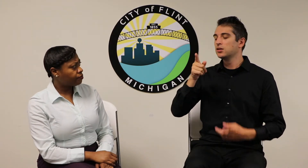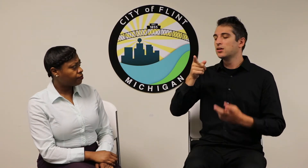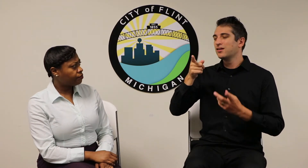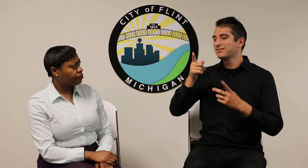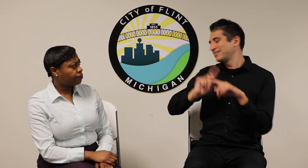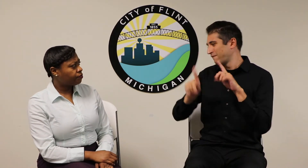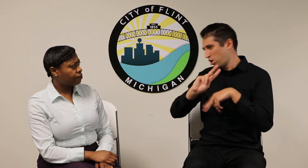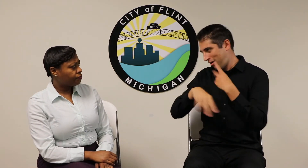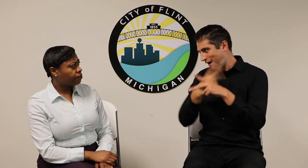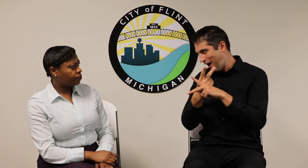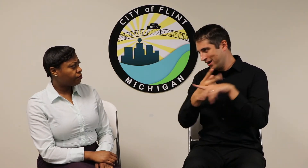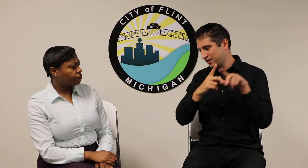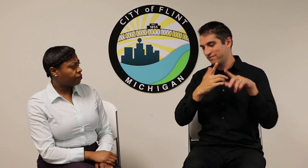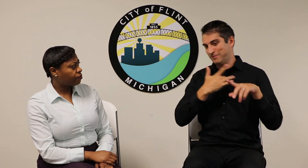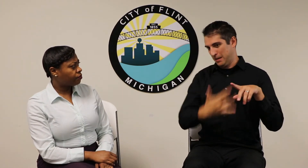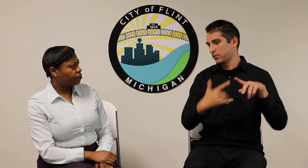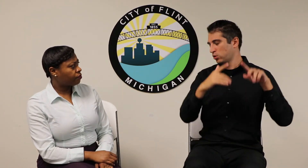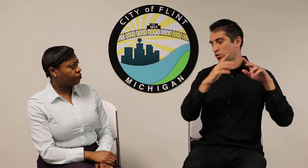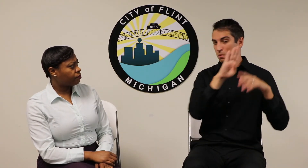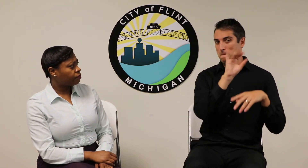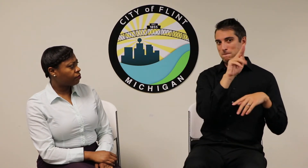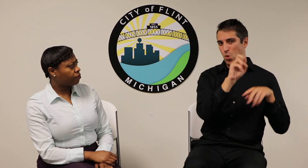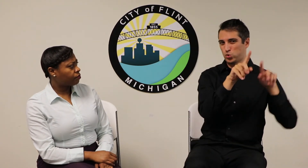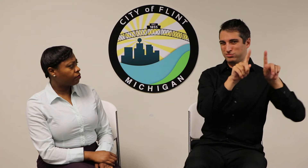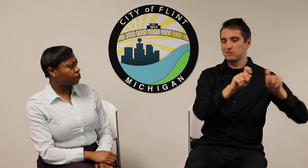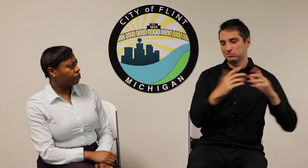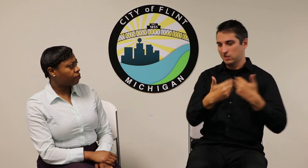it's a special kind of bone testing it's different than the bone testing that we